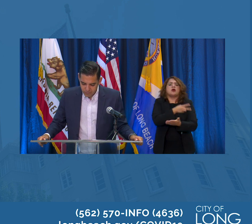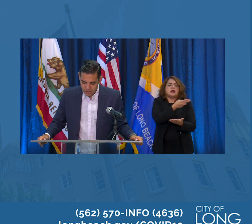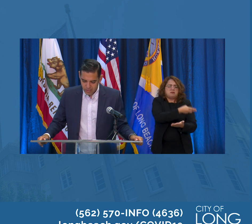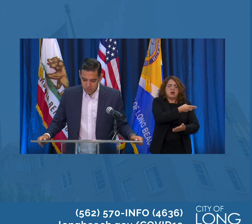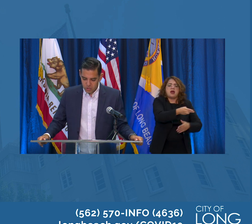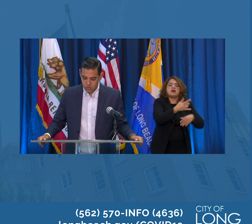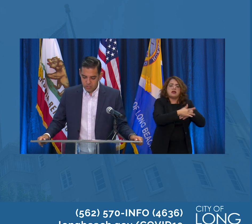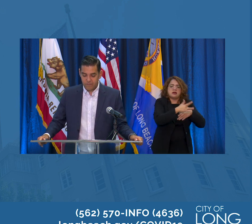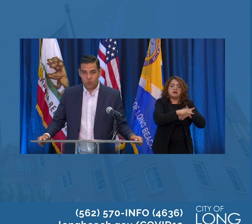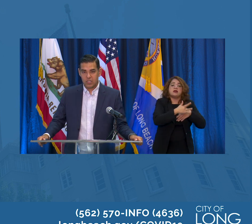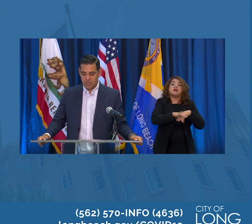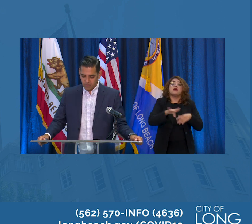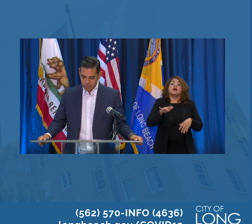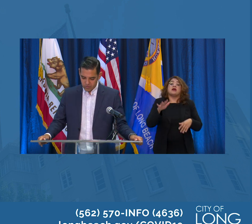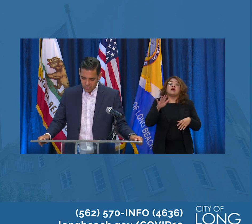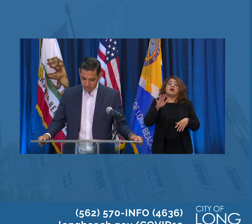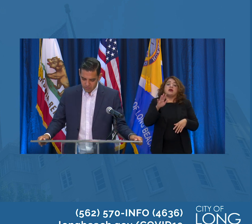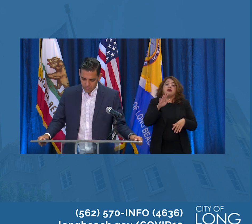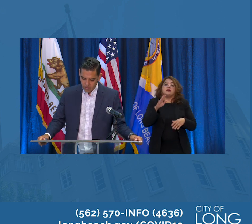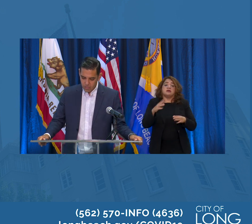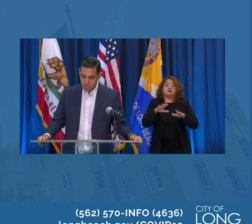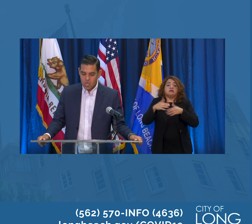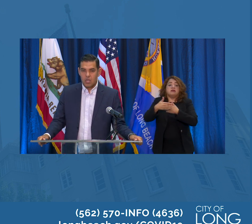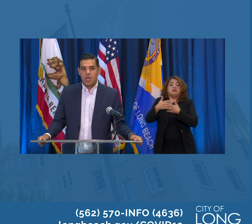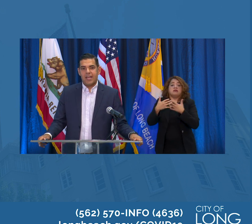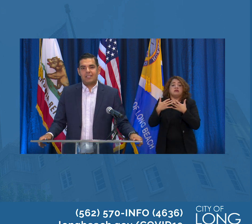of ventilators in use is at 47 percent.